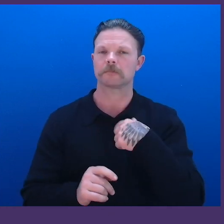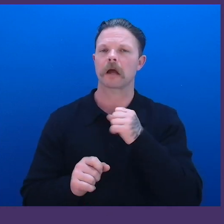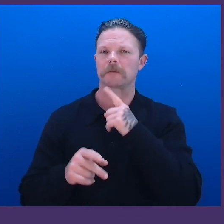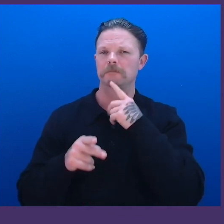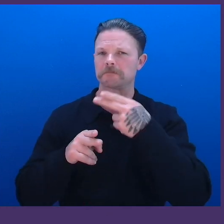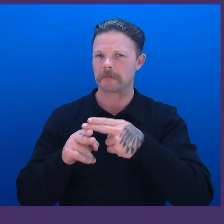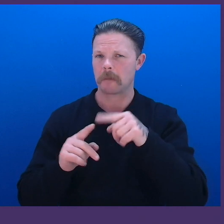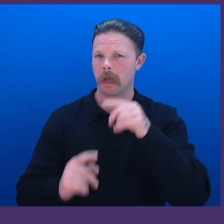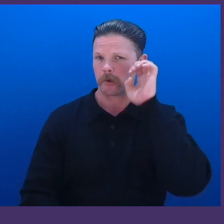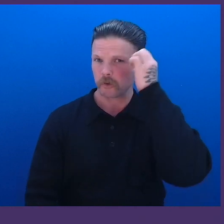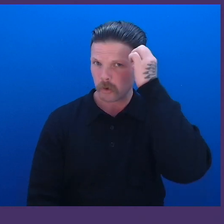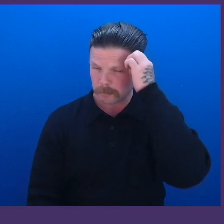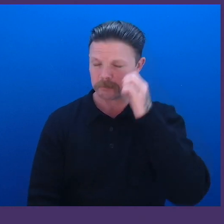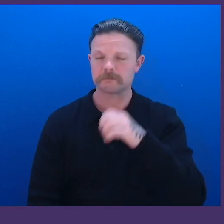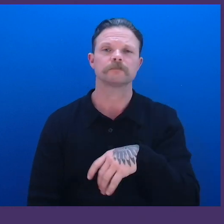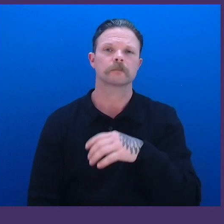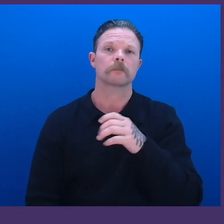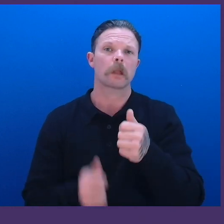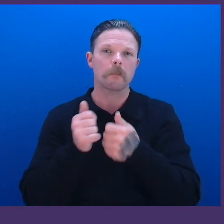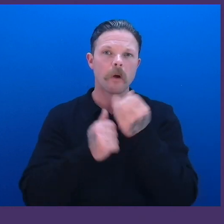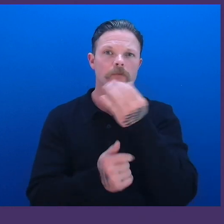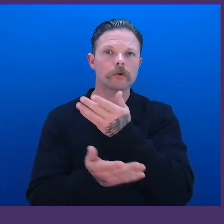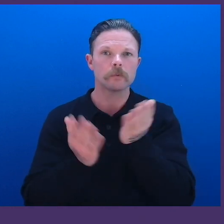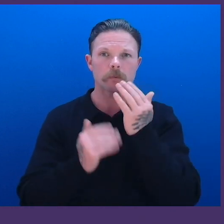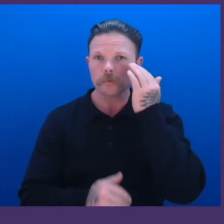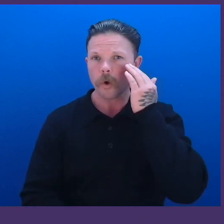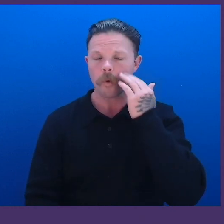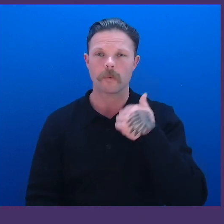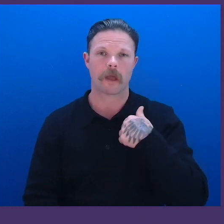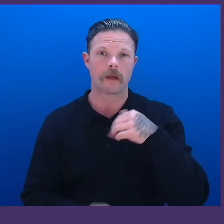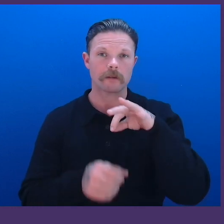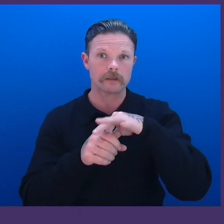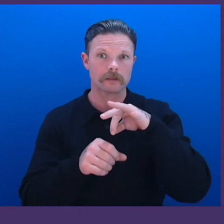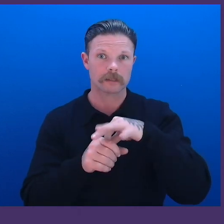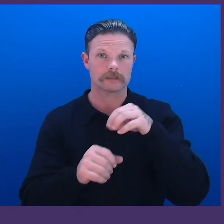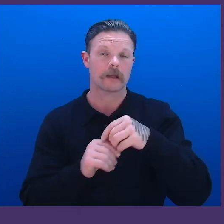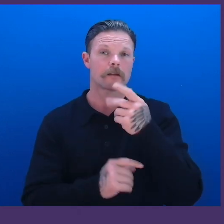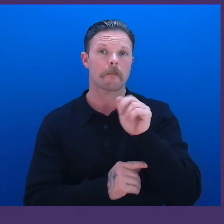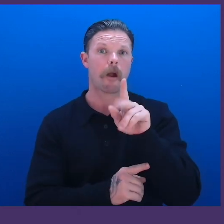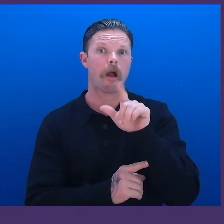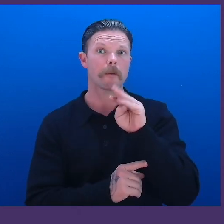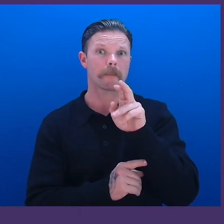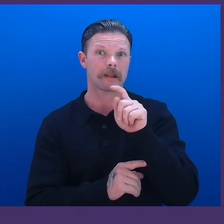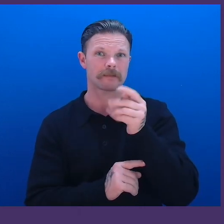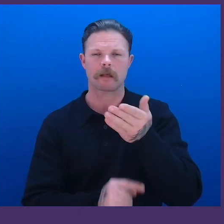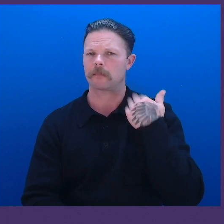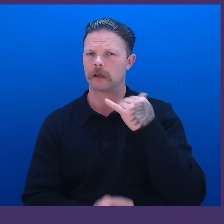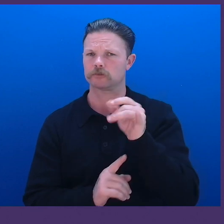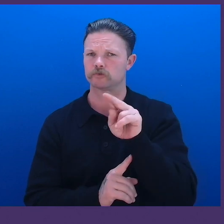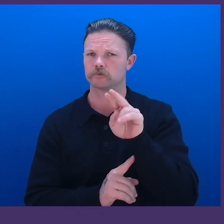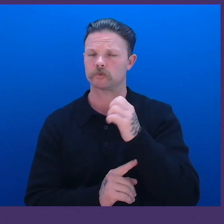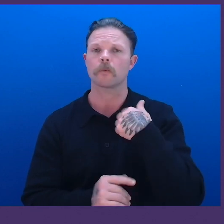And, as most of you know, we had elections in the Parliament last June, and we had a new commission being elected.